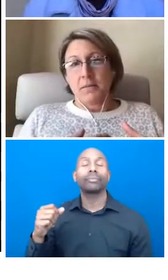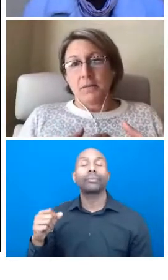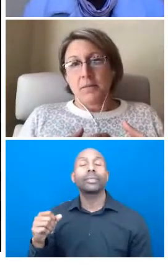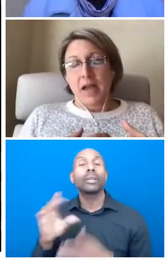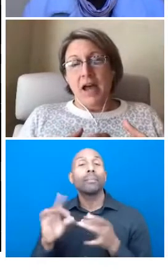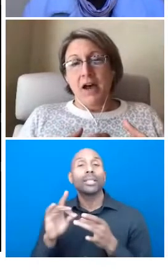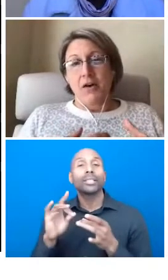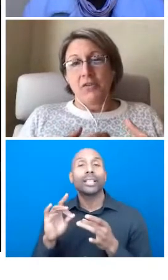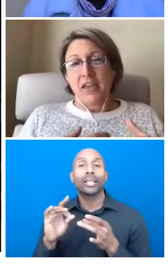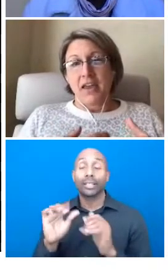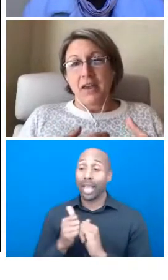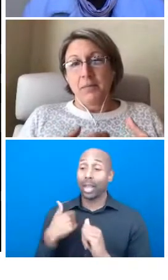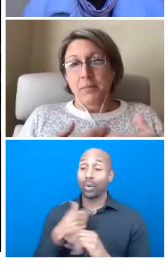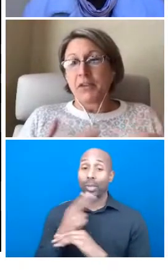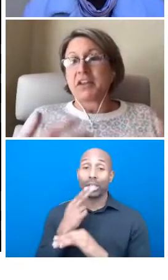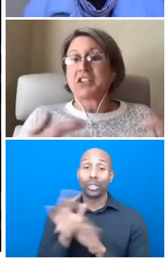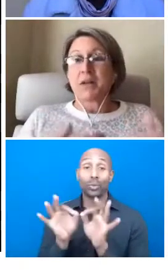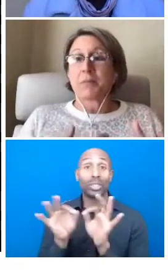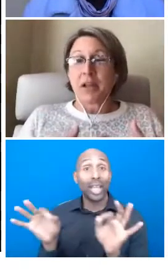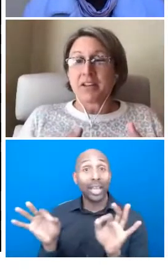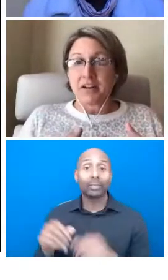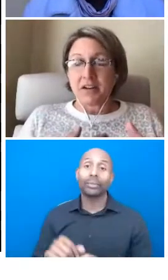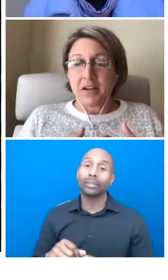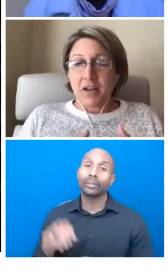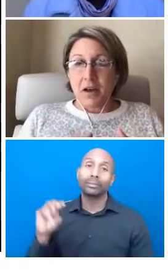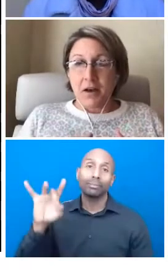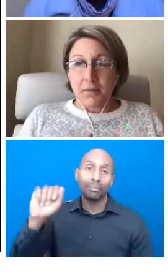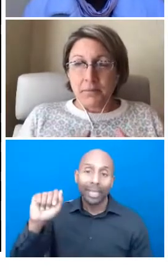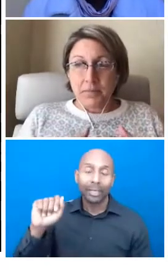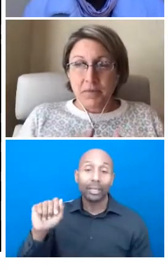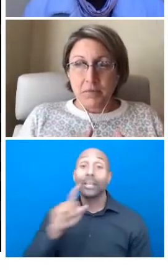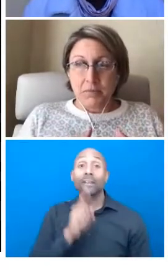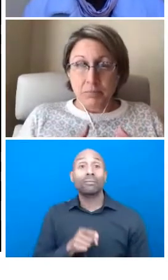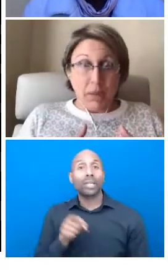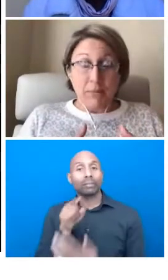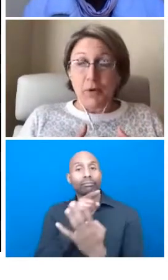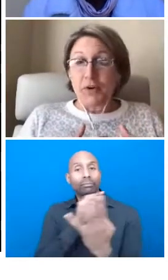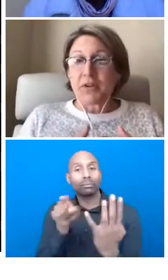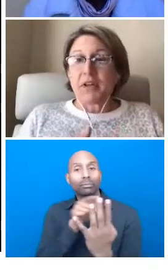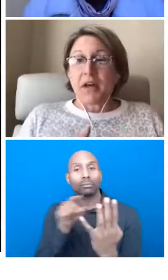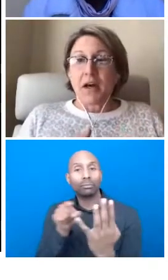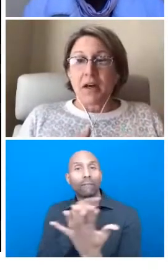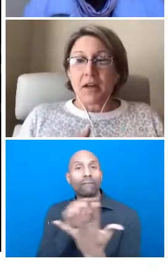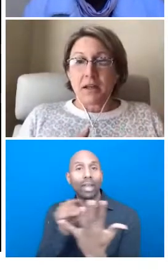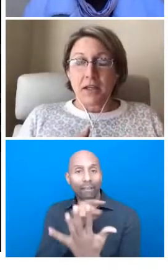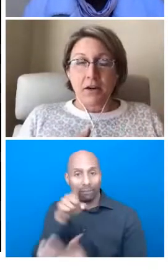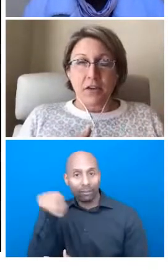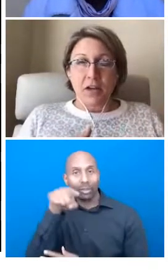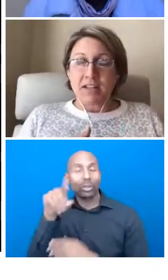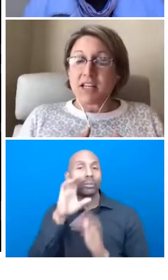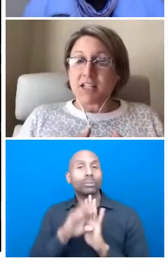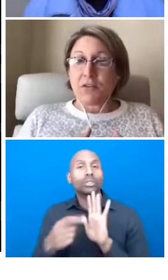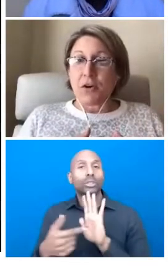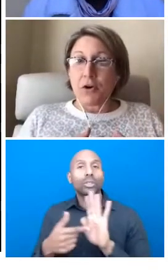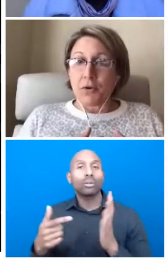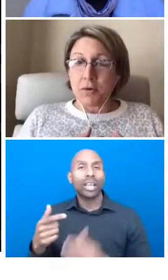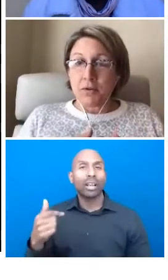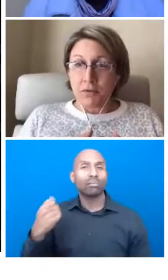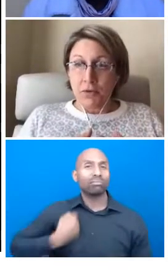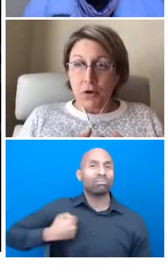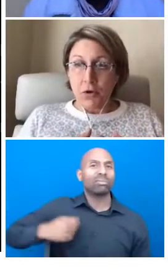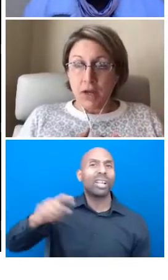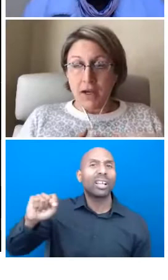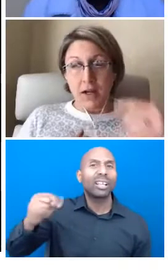And how they pillaged and plundered people here in the United States for their own economic